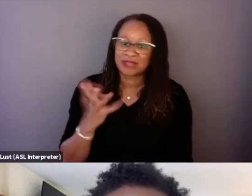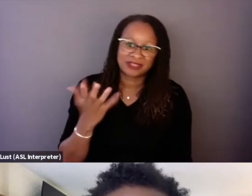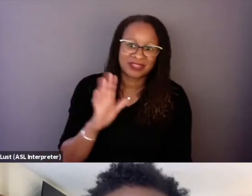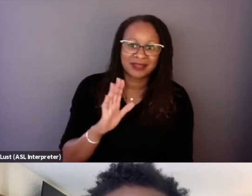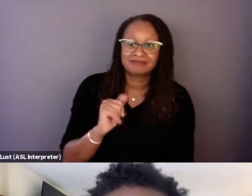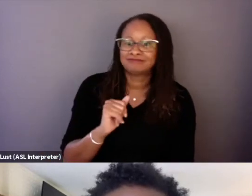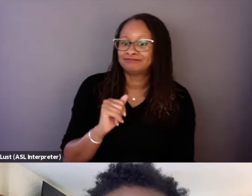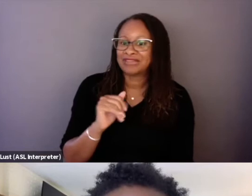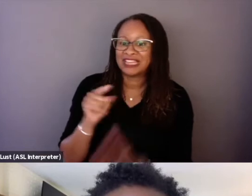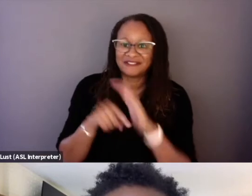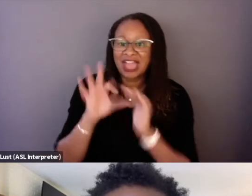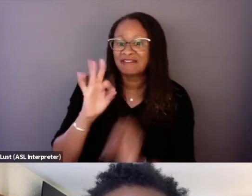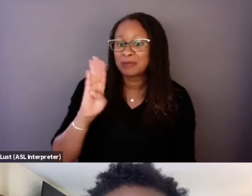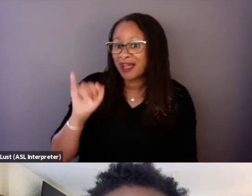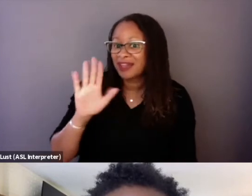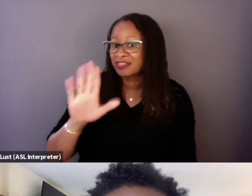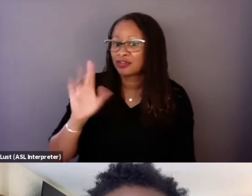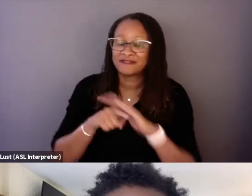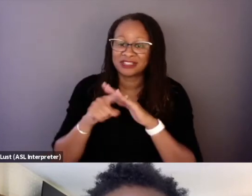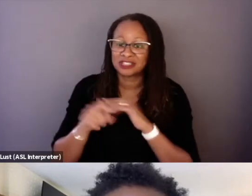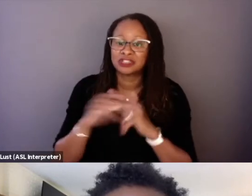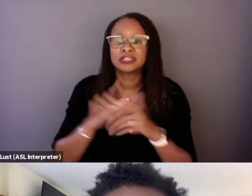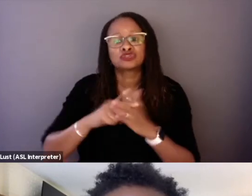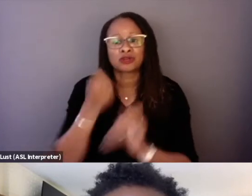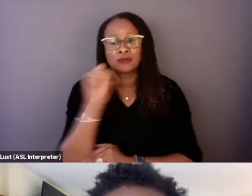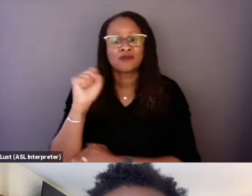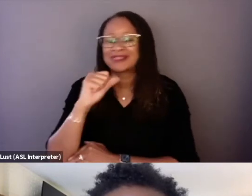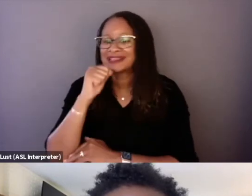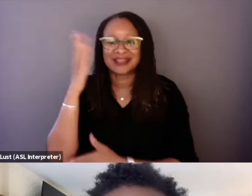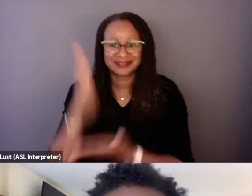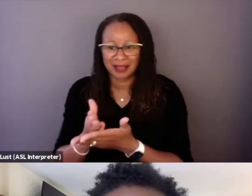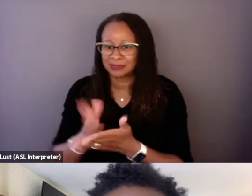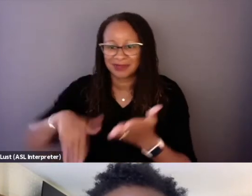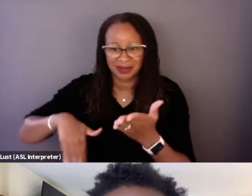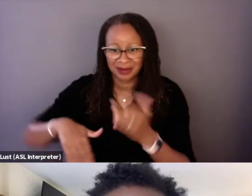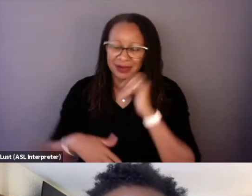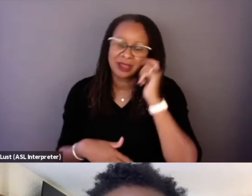It's started a movement that hasn't gone away. And so, you know, having been there